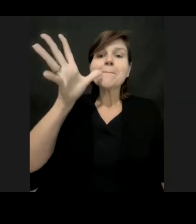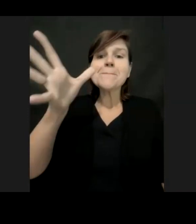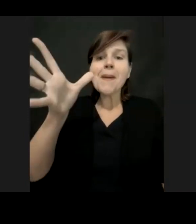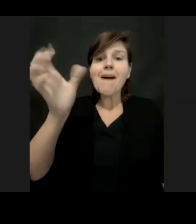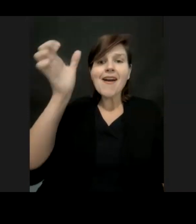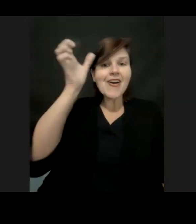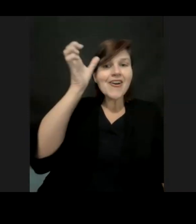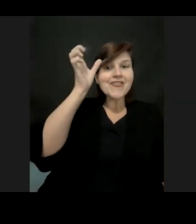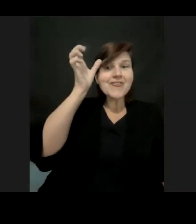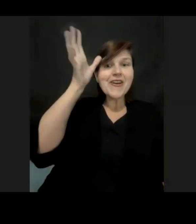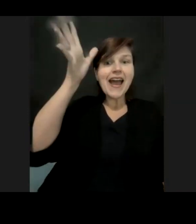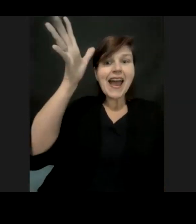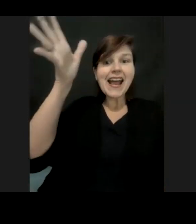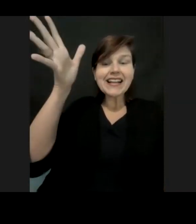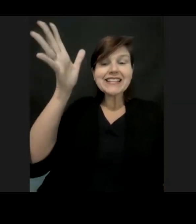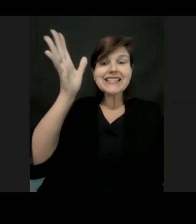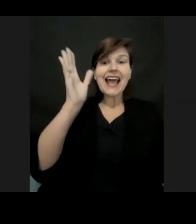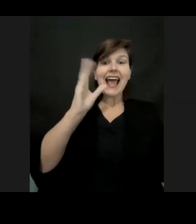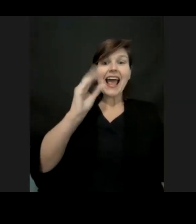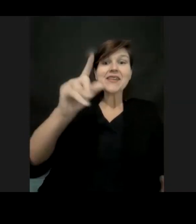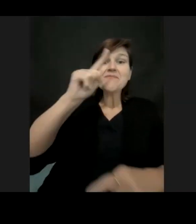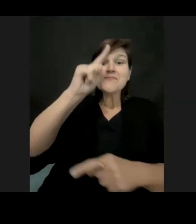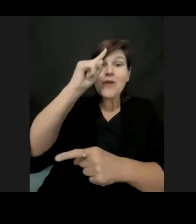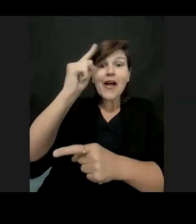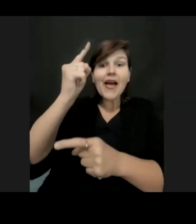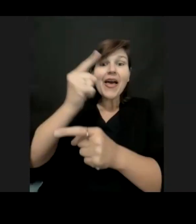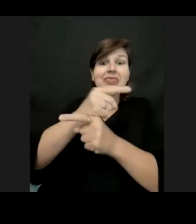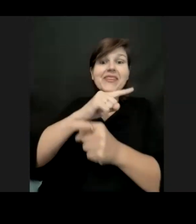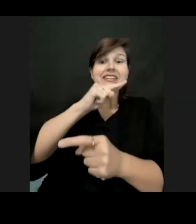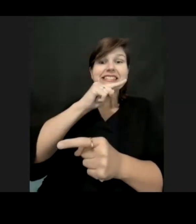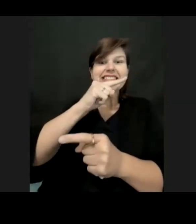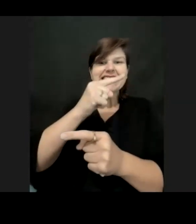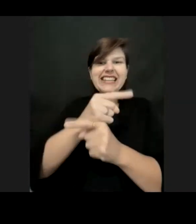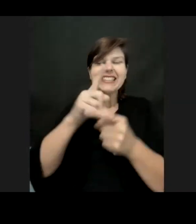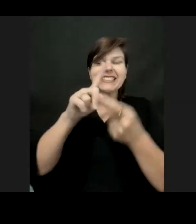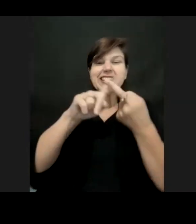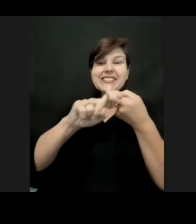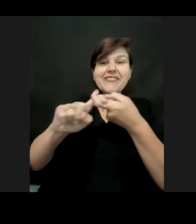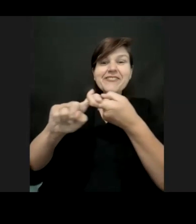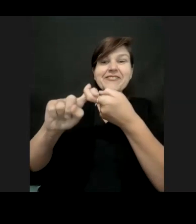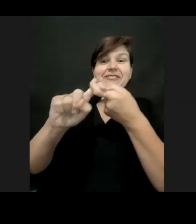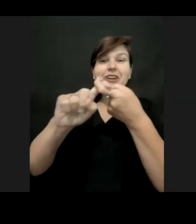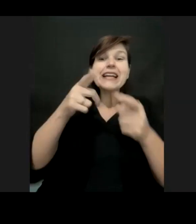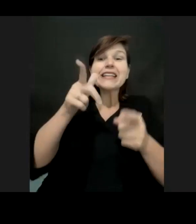Brothers and sisters, and friends and carers!